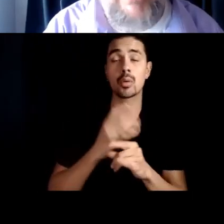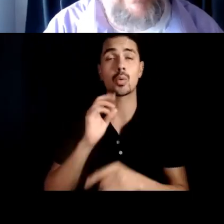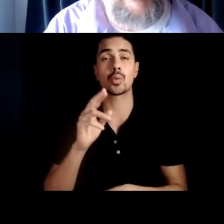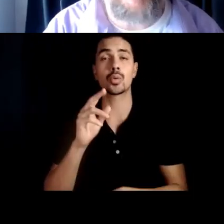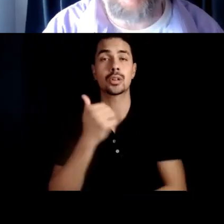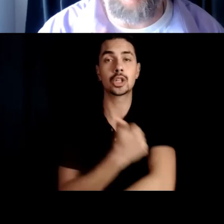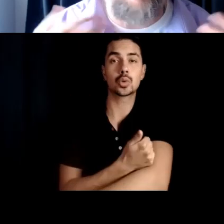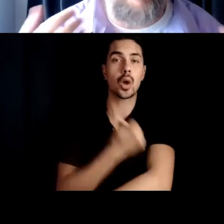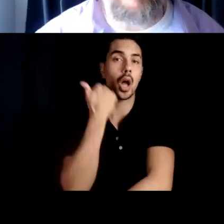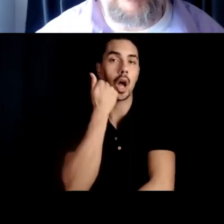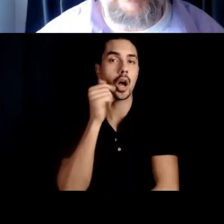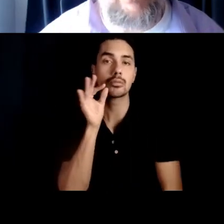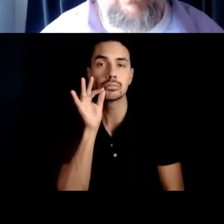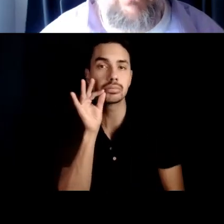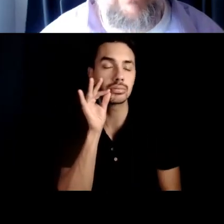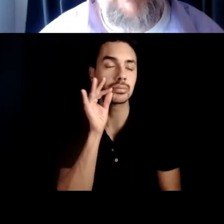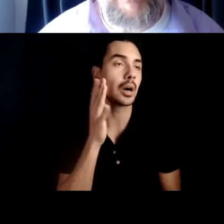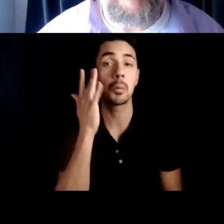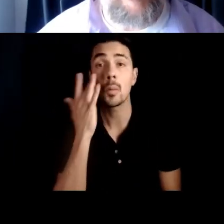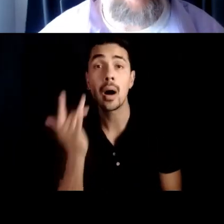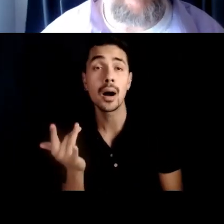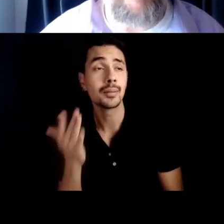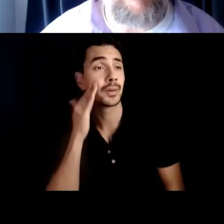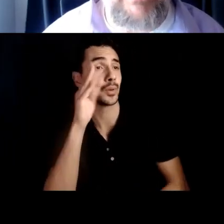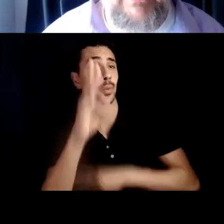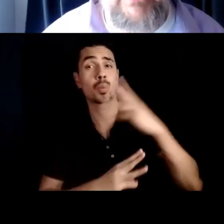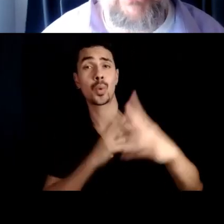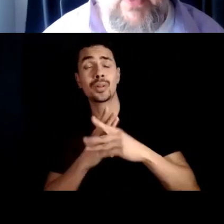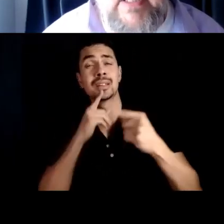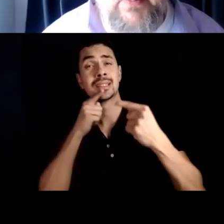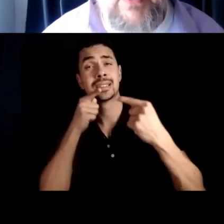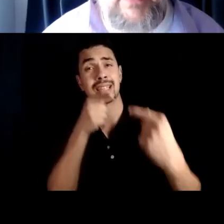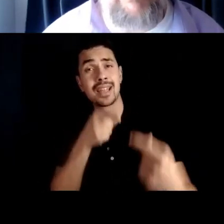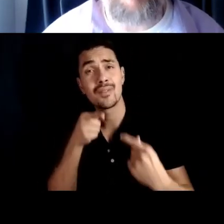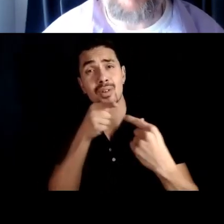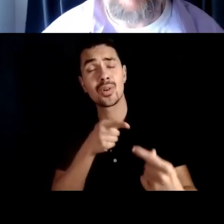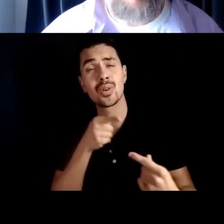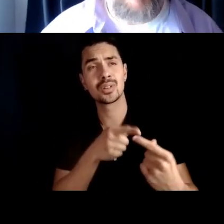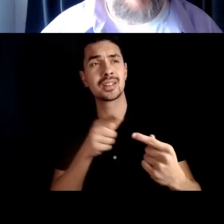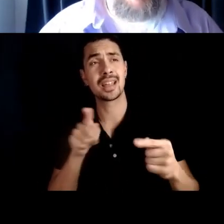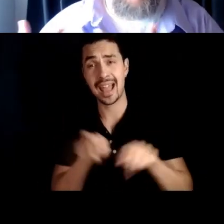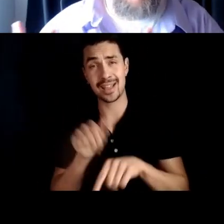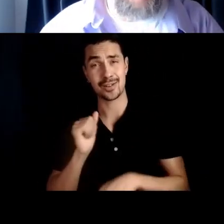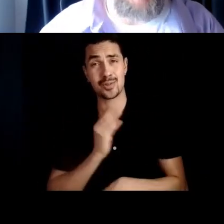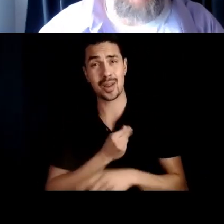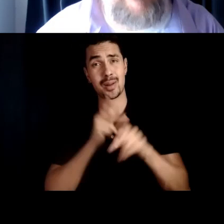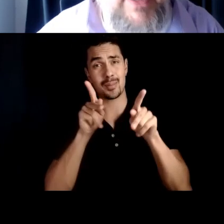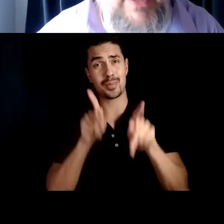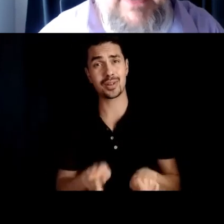because the world is so difficult to be in as a trans person or if they're self-harming